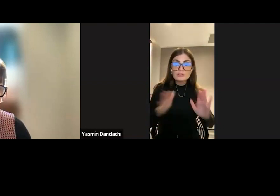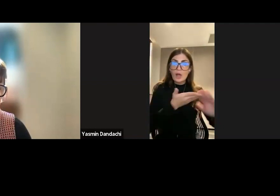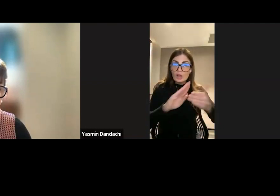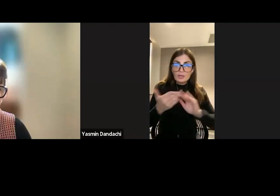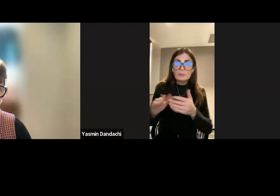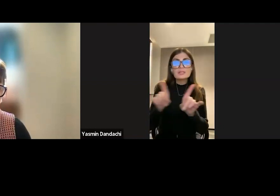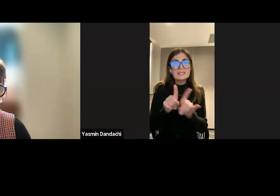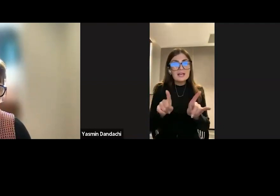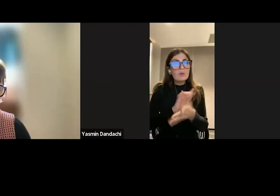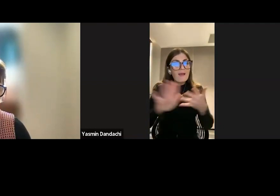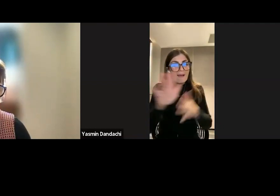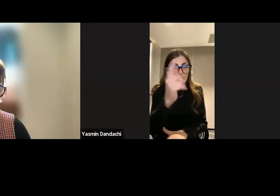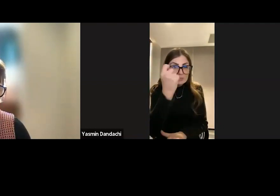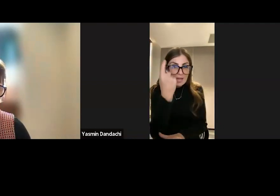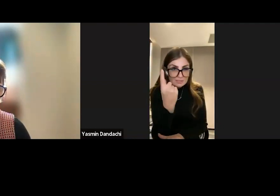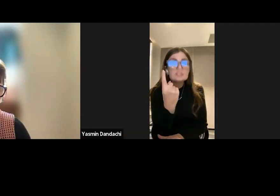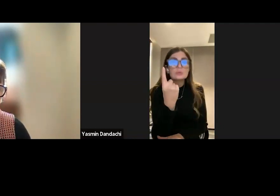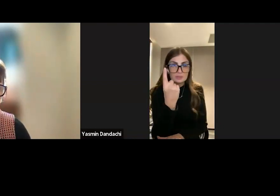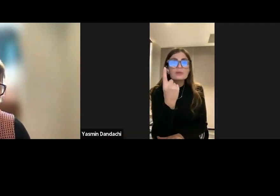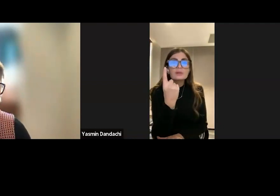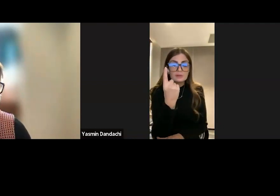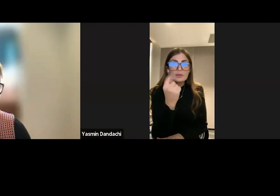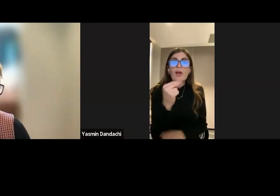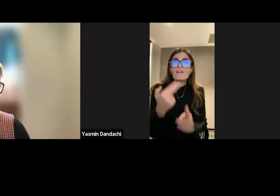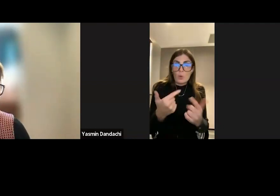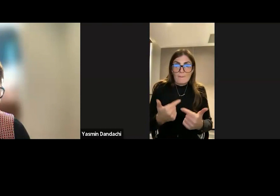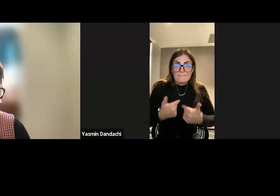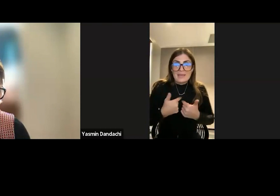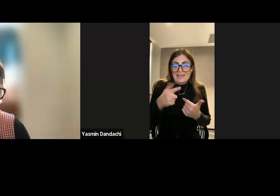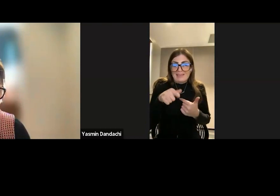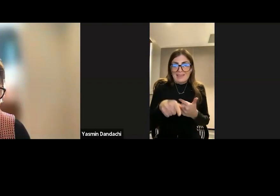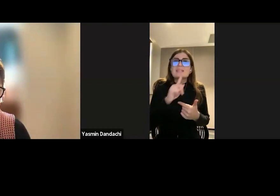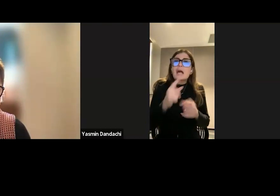And for me, these commonalities are also relevant to a lot of culturally